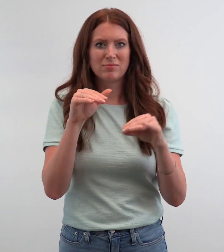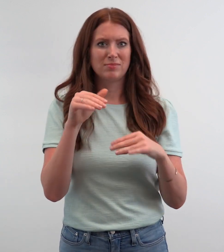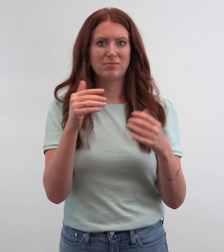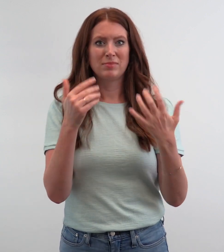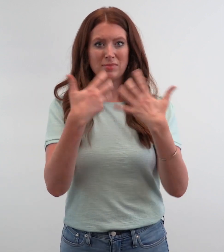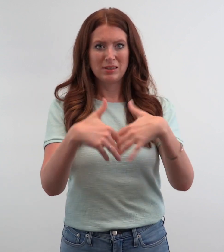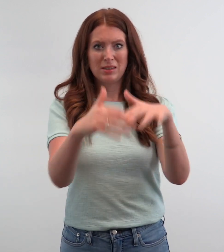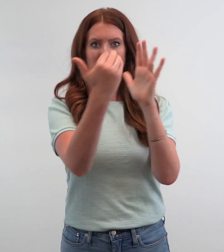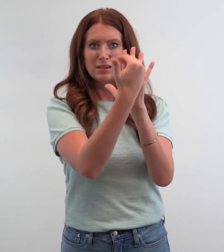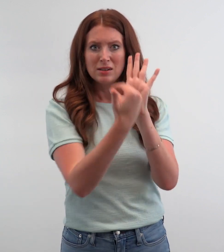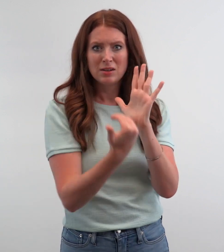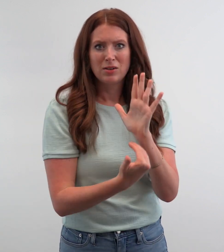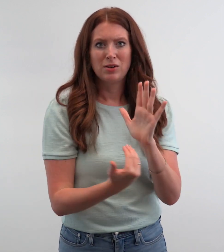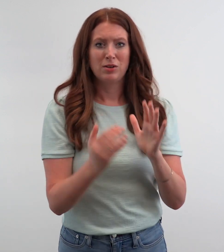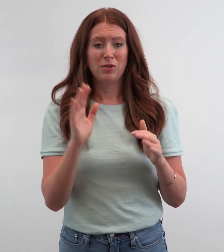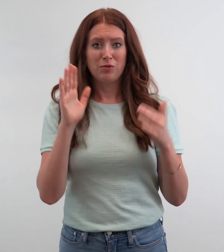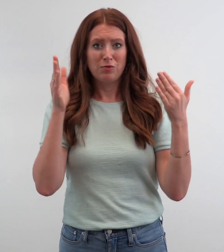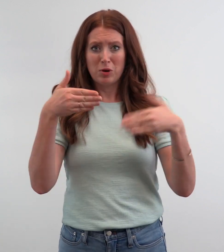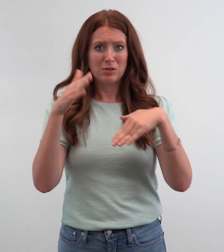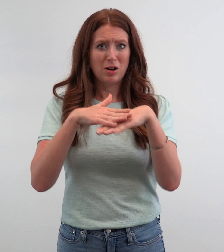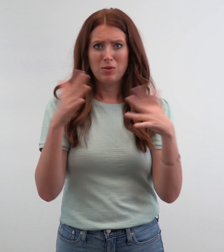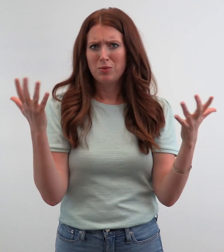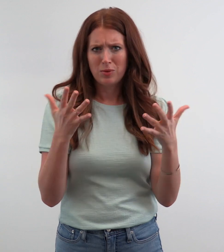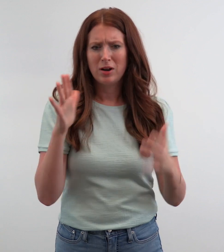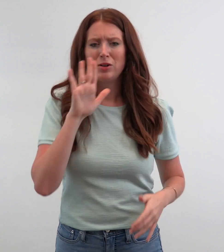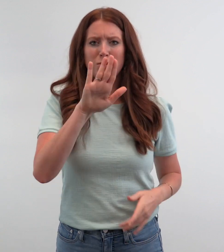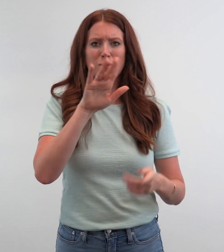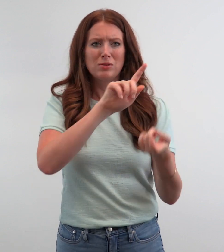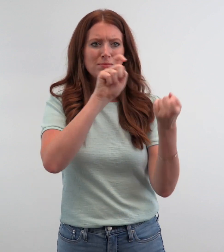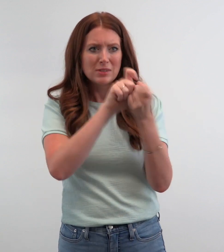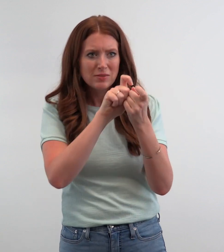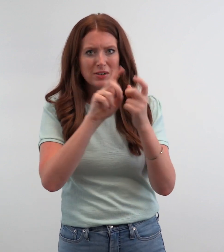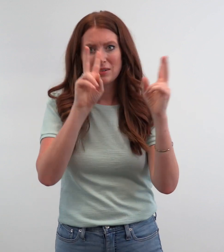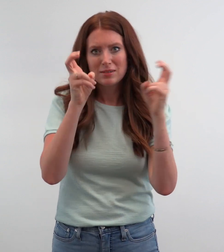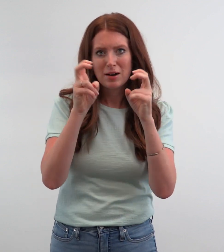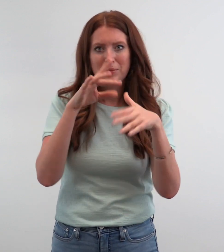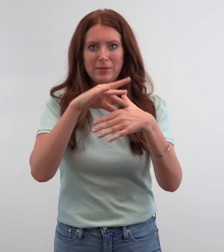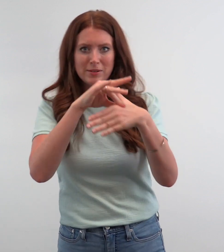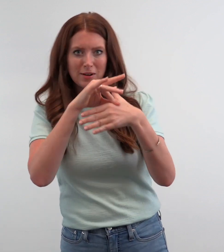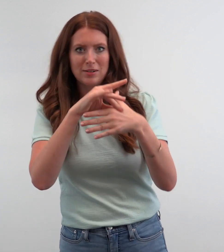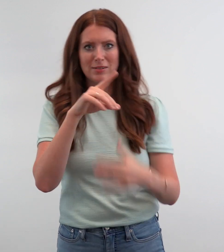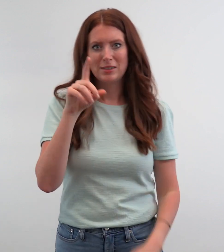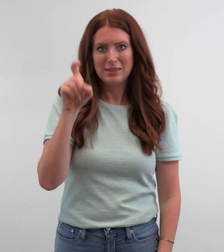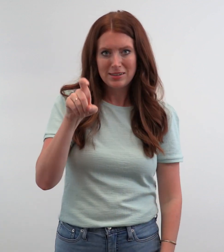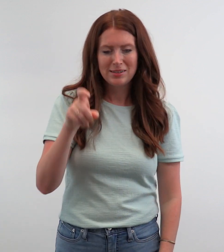these different things thrown into one to make the perfect list. And you can do